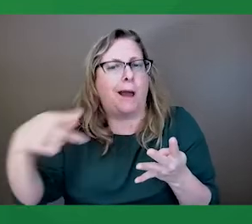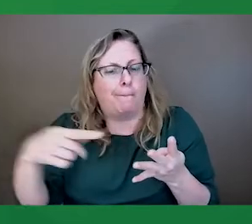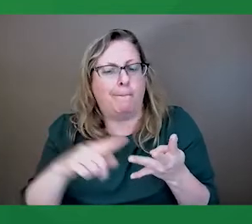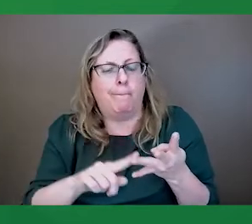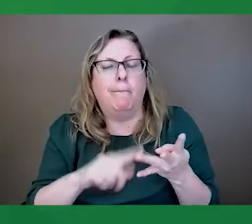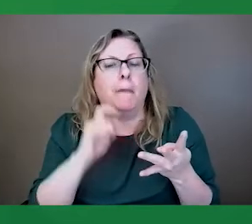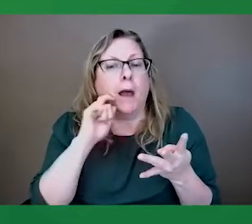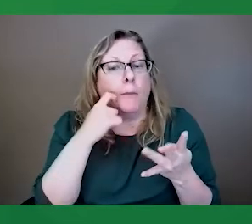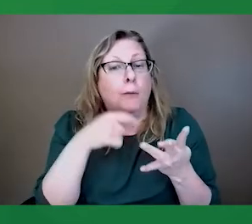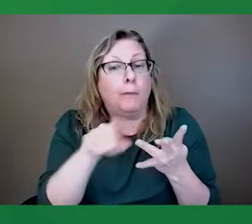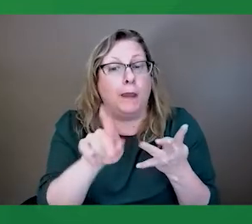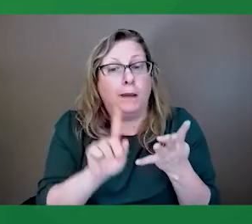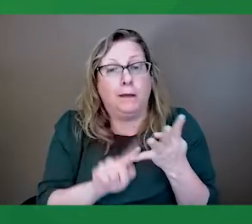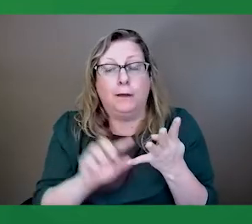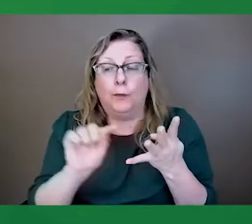and Google's Project Relate.